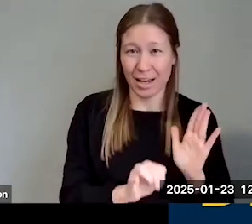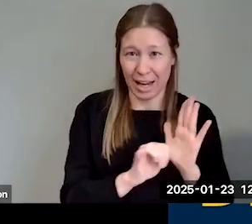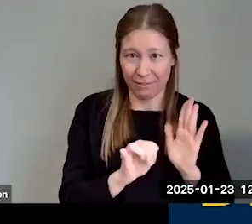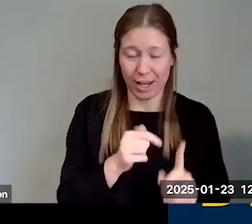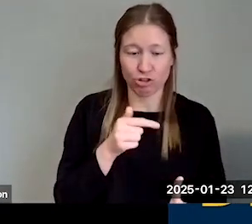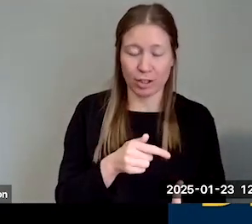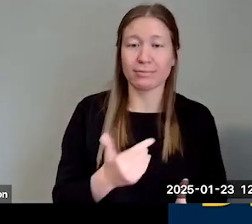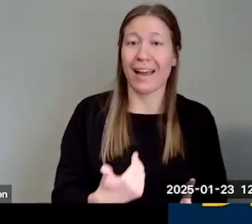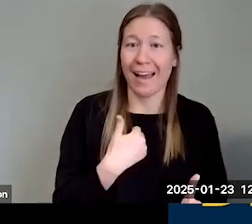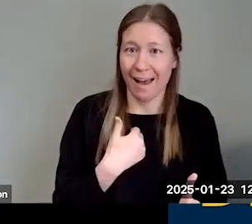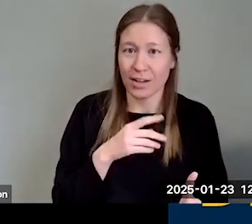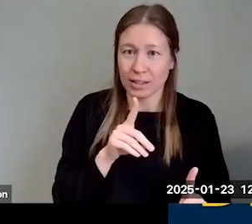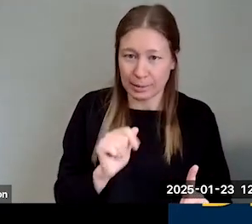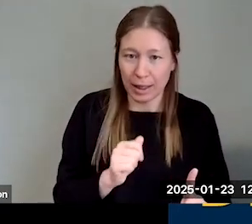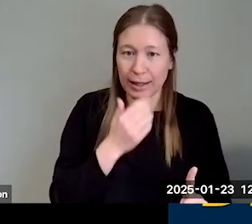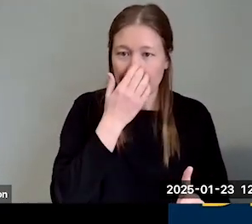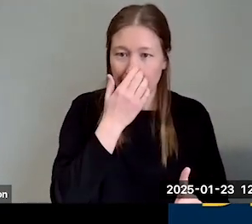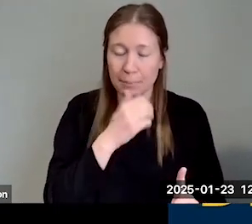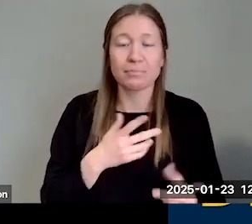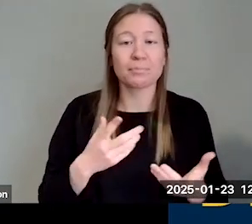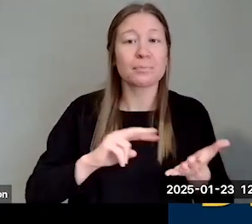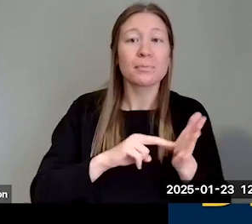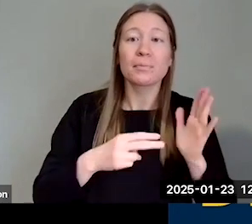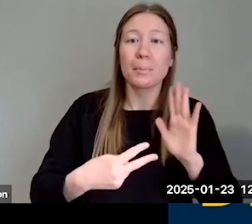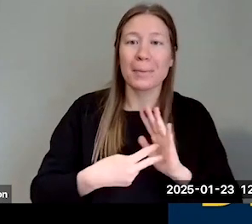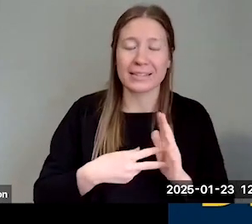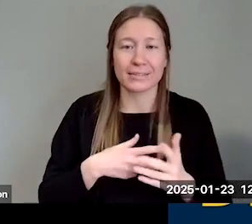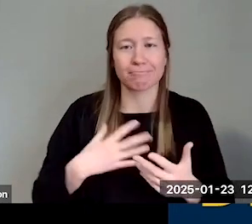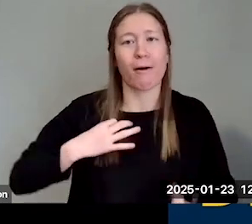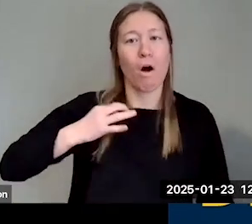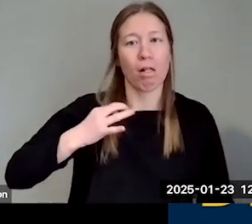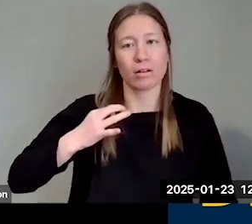means a voluntary and confidential process